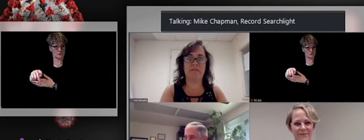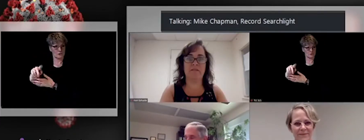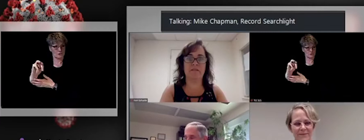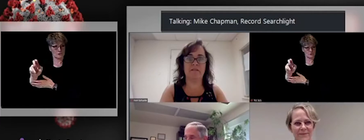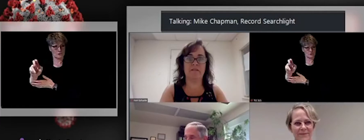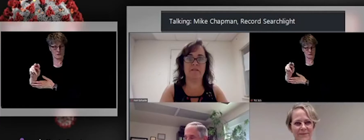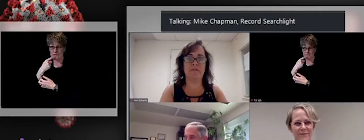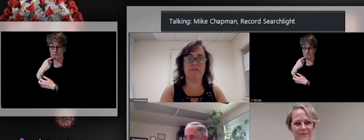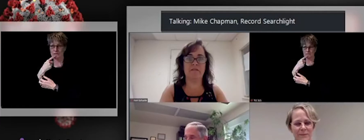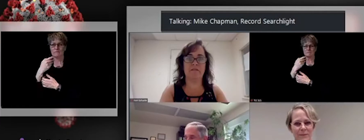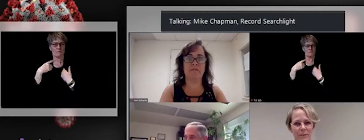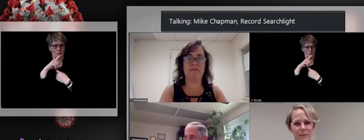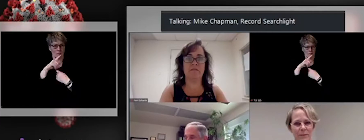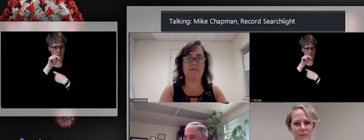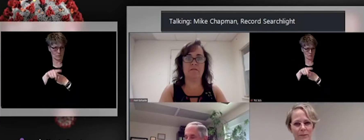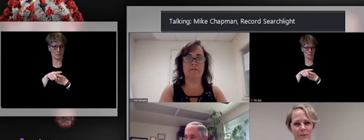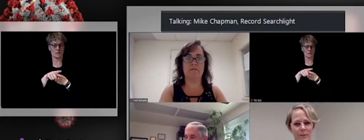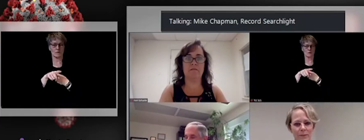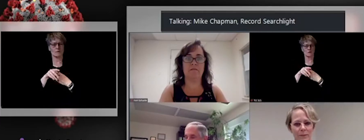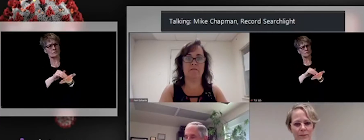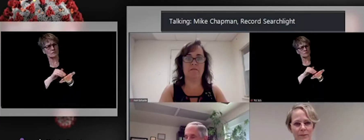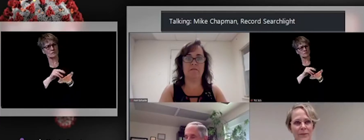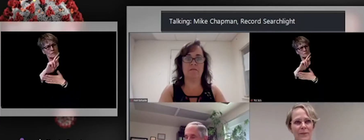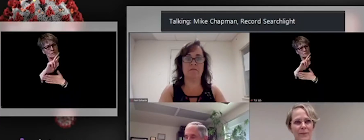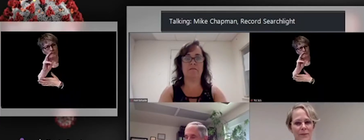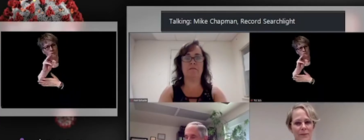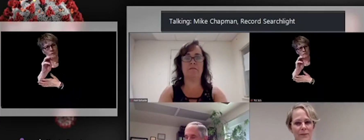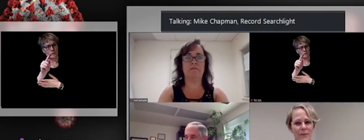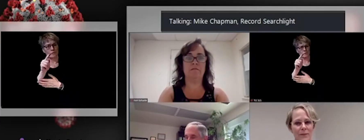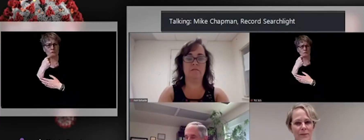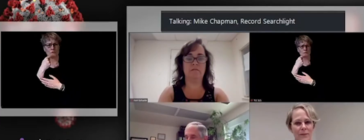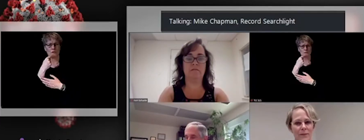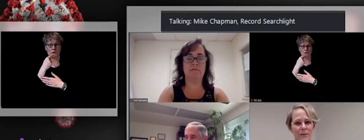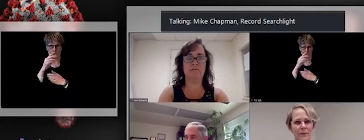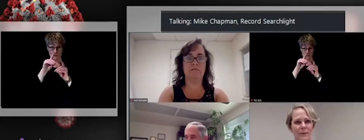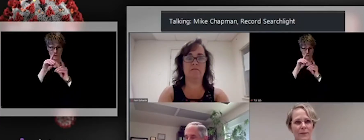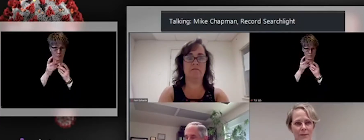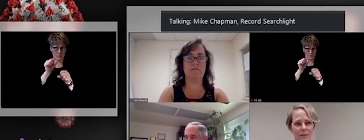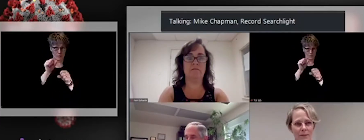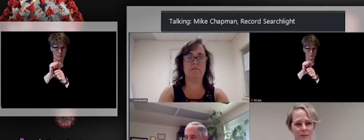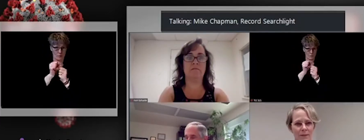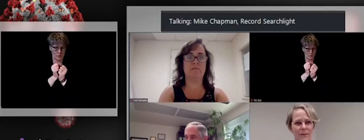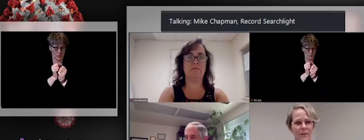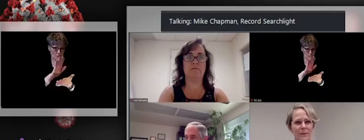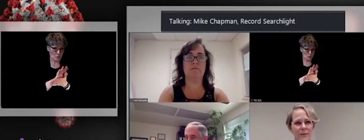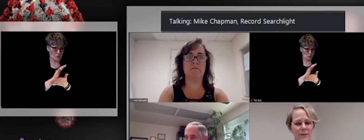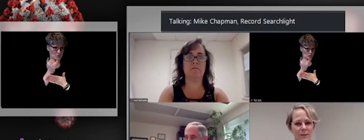the department is working with schools when there's a COVID-19 case. We've heard of cases